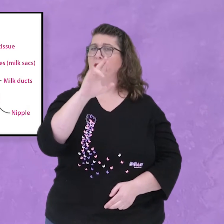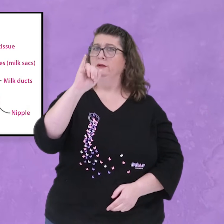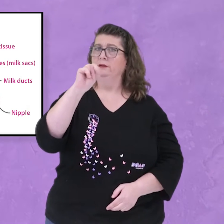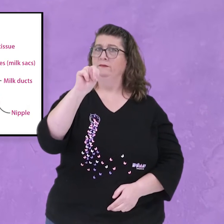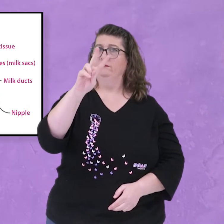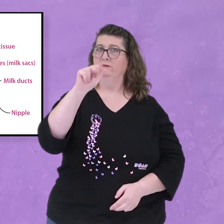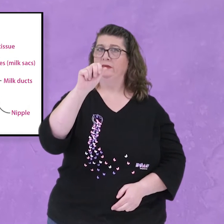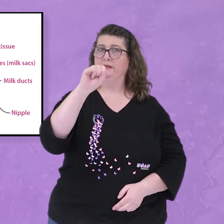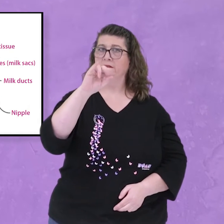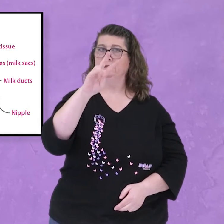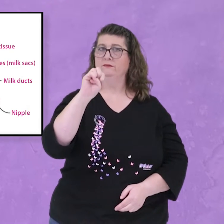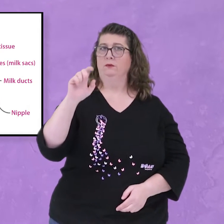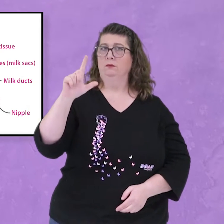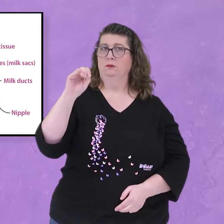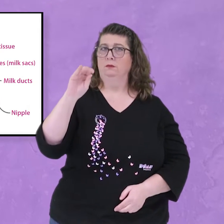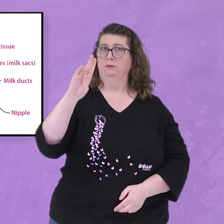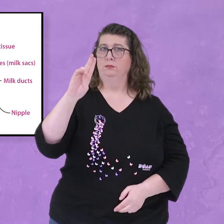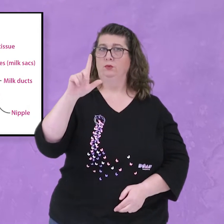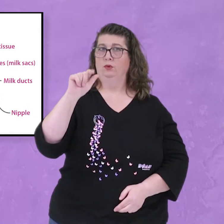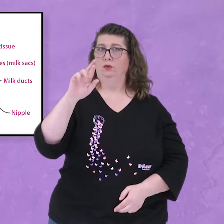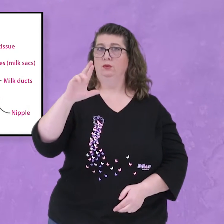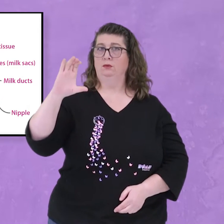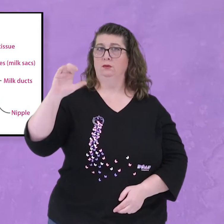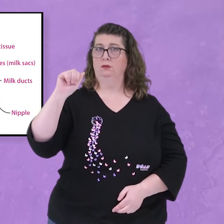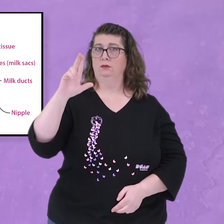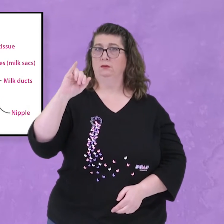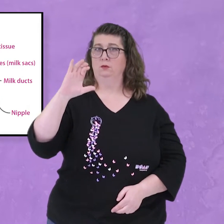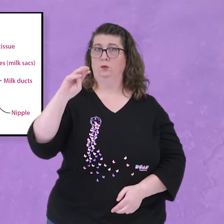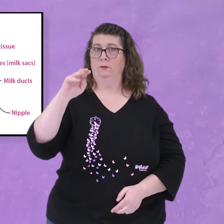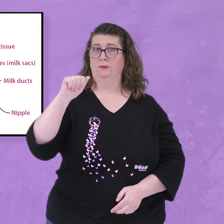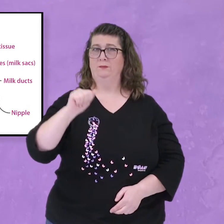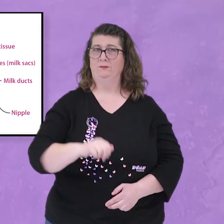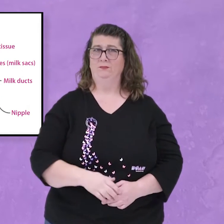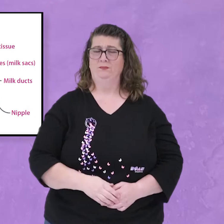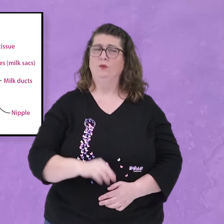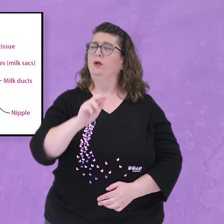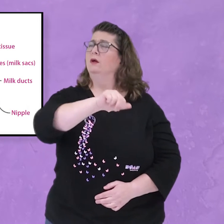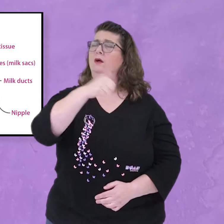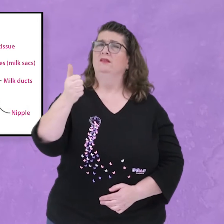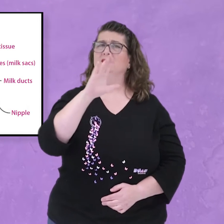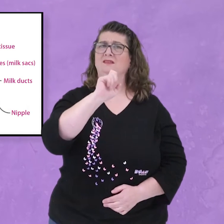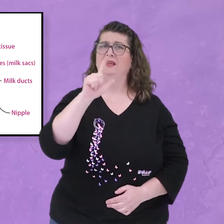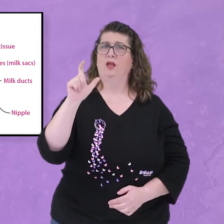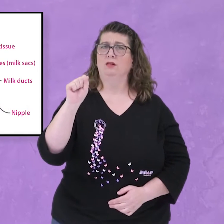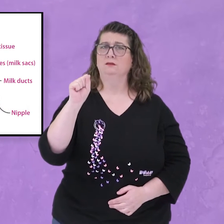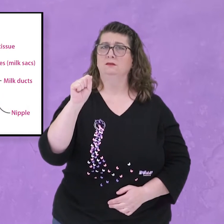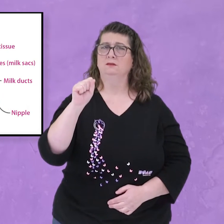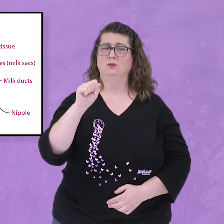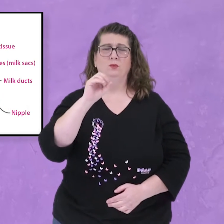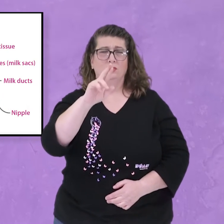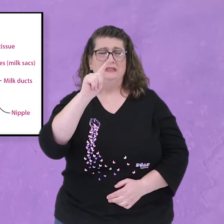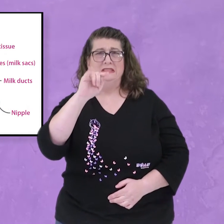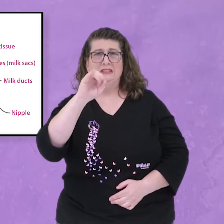invasive lobular carcinoma, or any other cells or